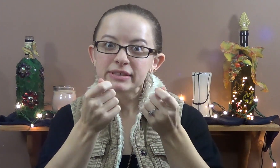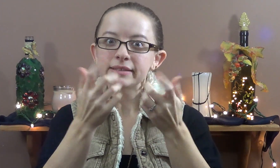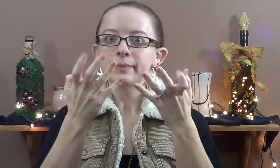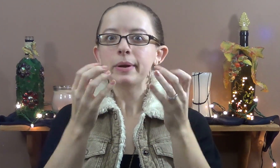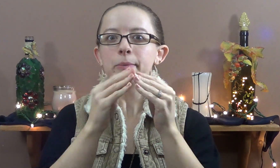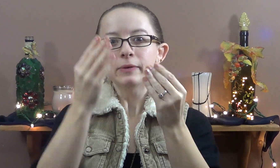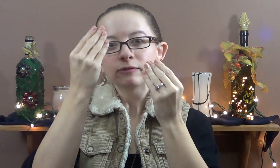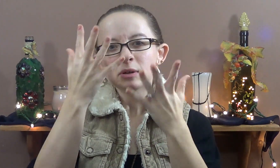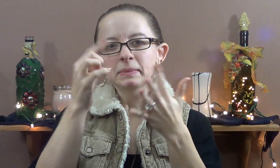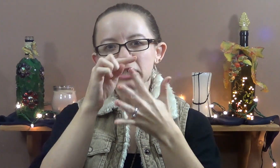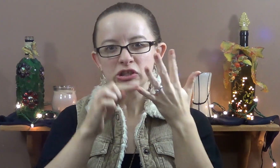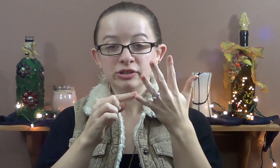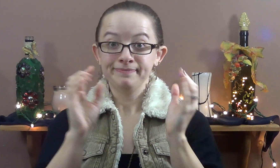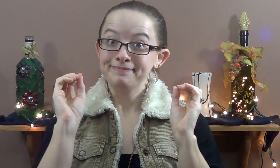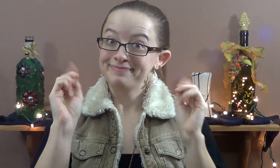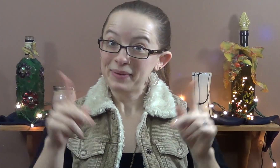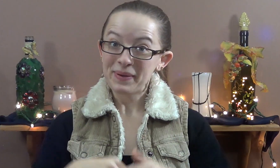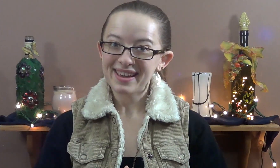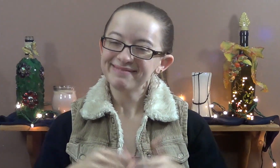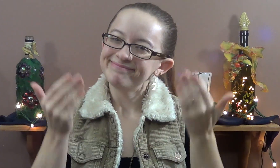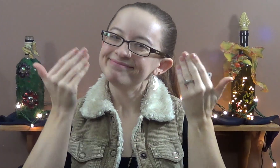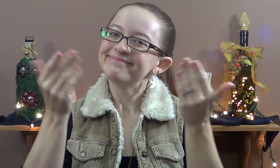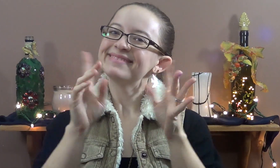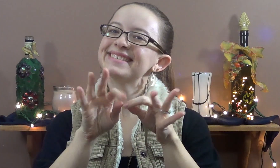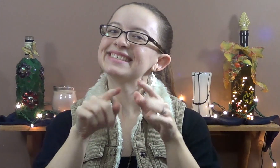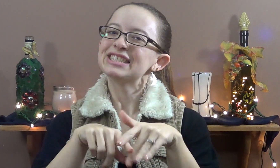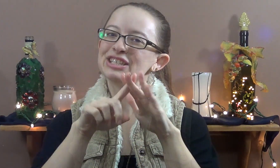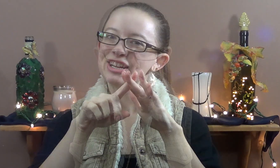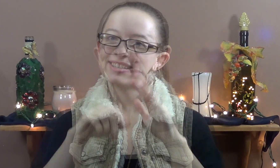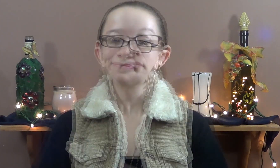if you are interested in more information. So let's get started!